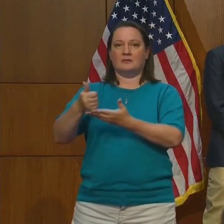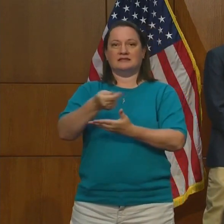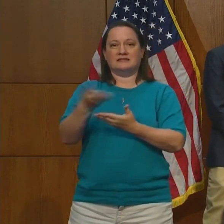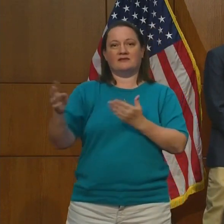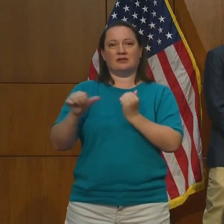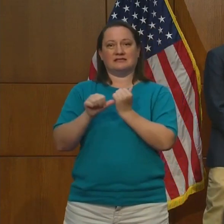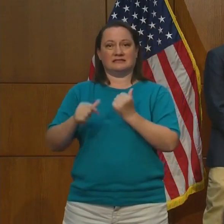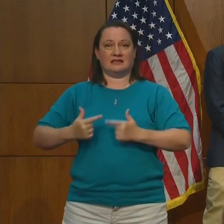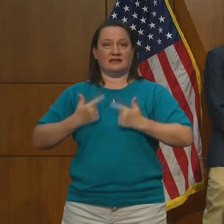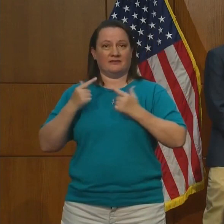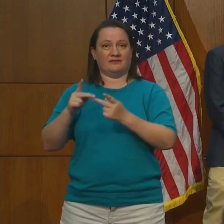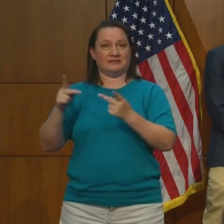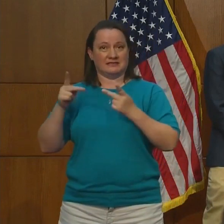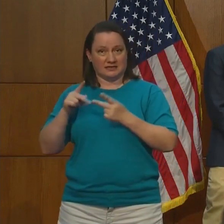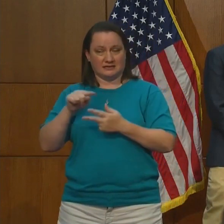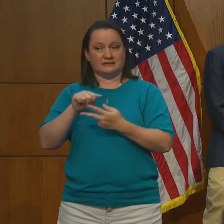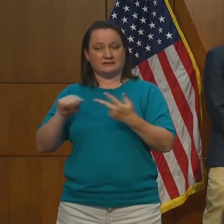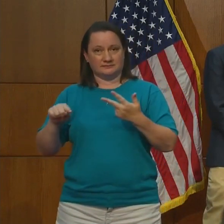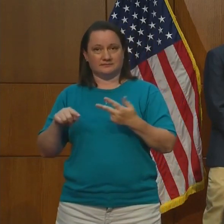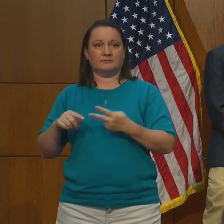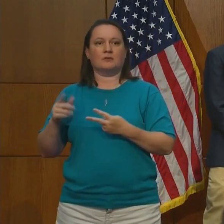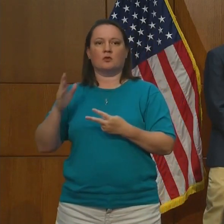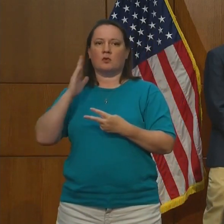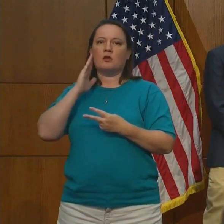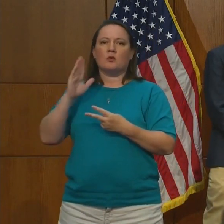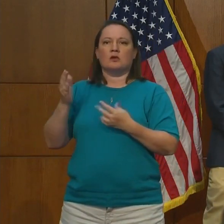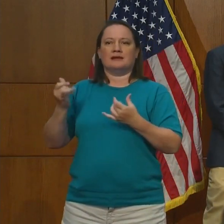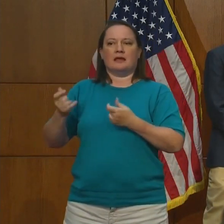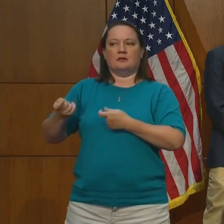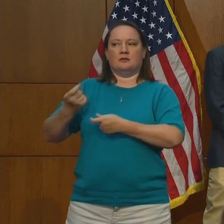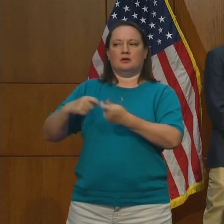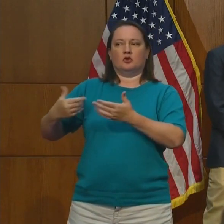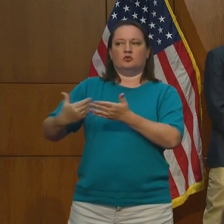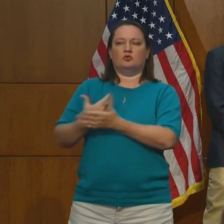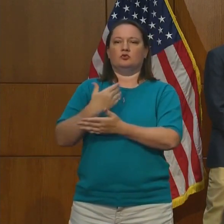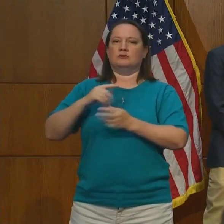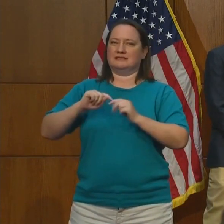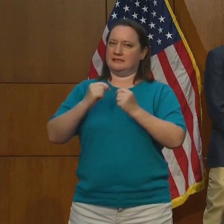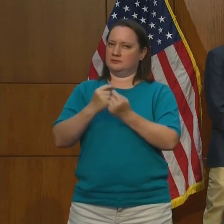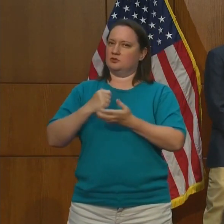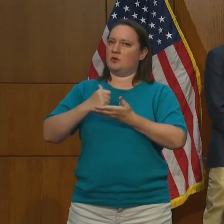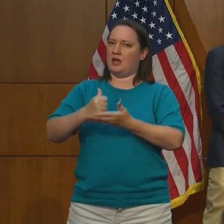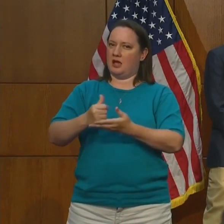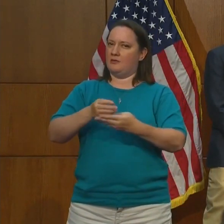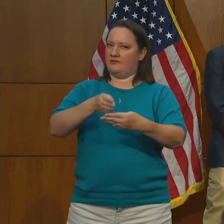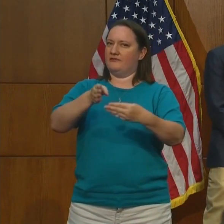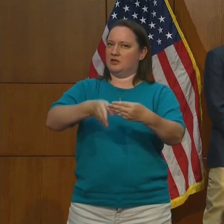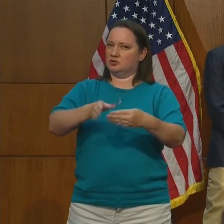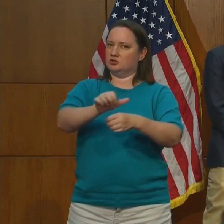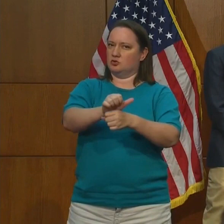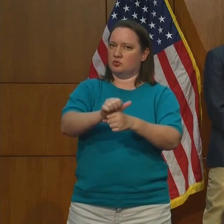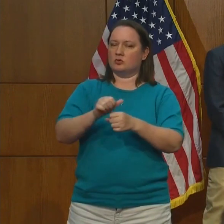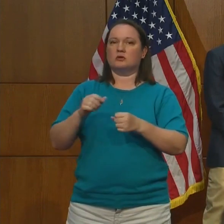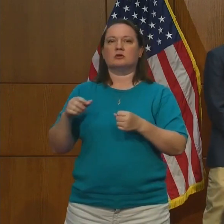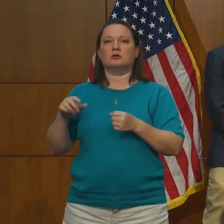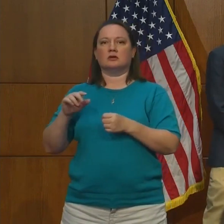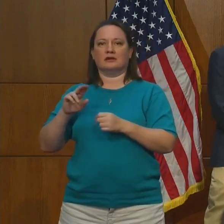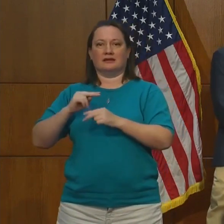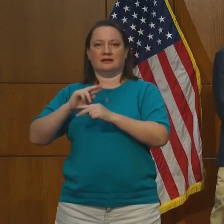SURVEYS FOR THE NURSING FACILITY IS OUT ALSO OUR SURGE THAT DID LIVING FACILITIES AS